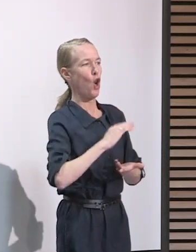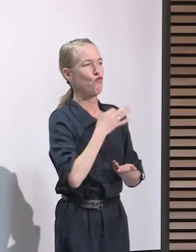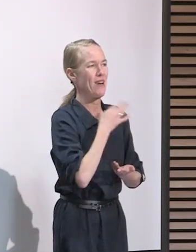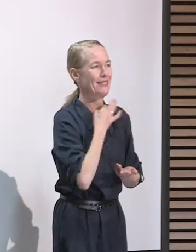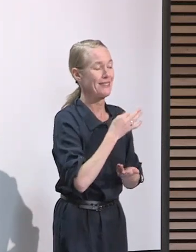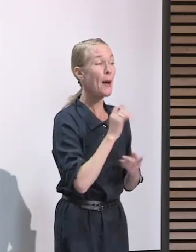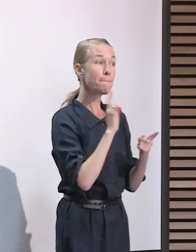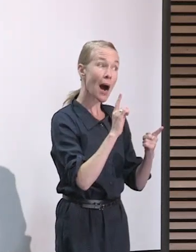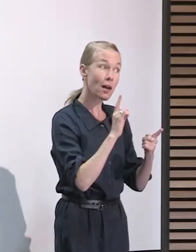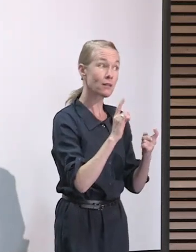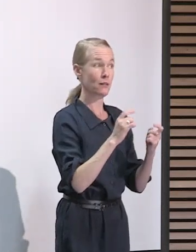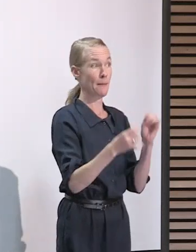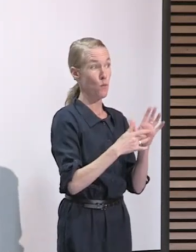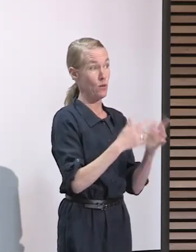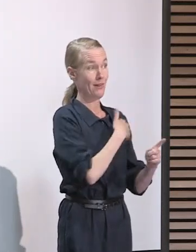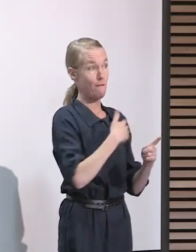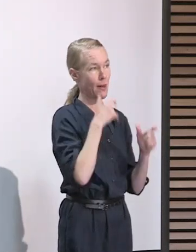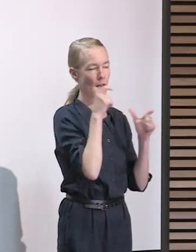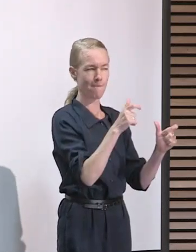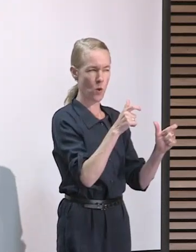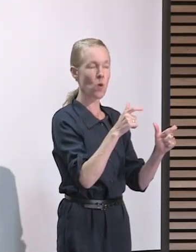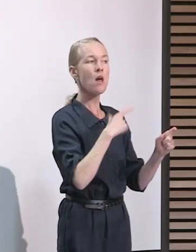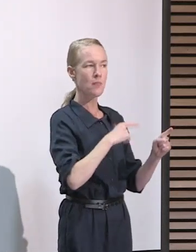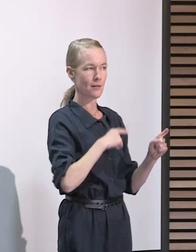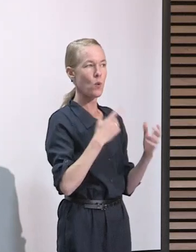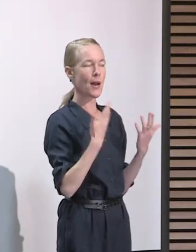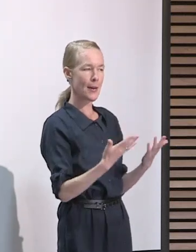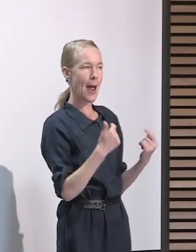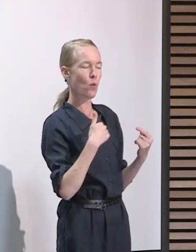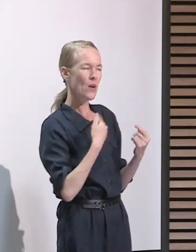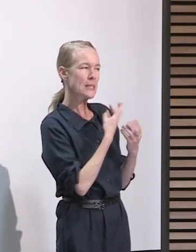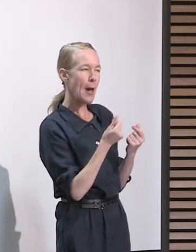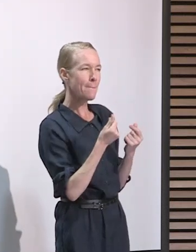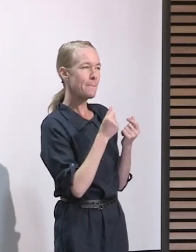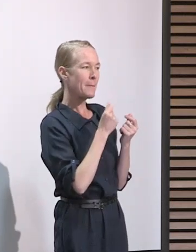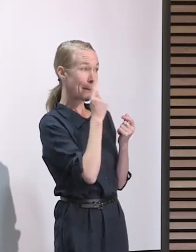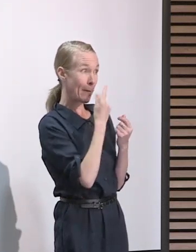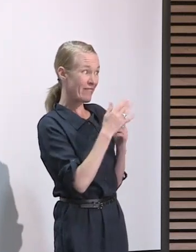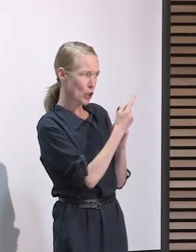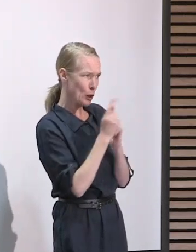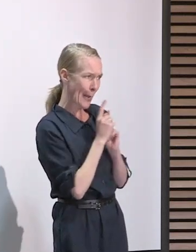evidence of any transmission or that they were infect is in